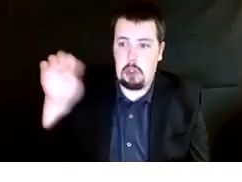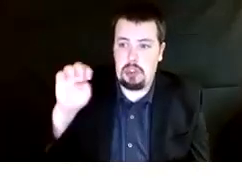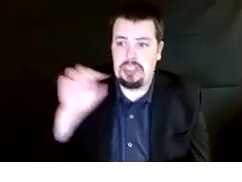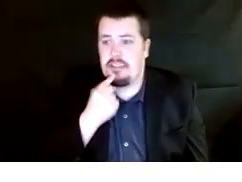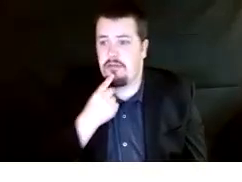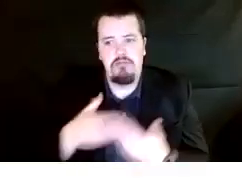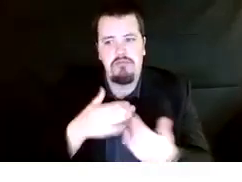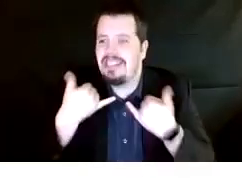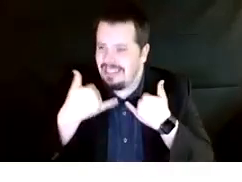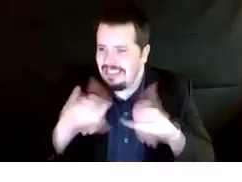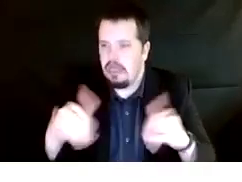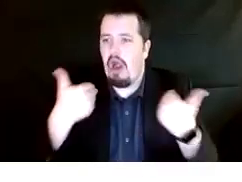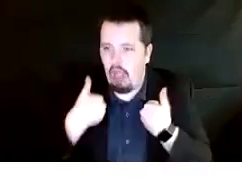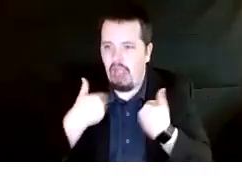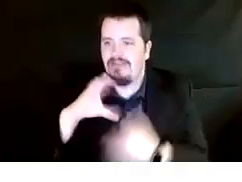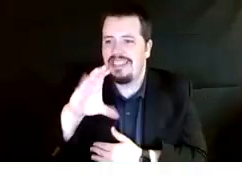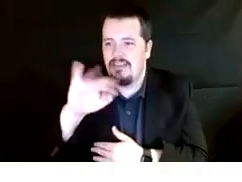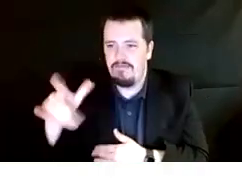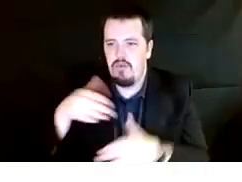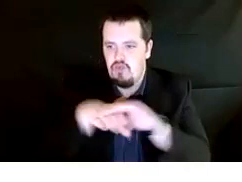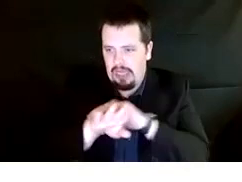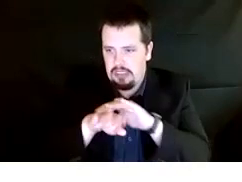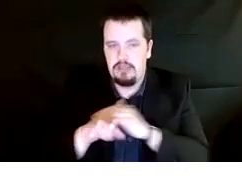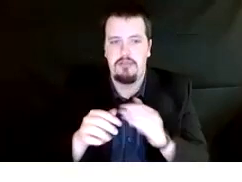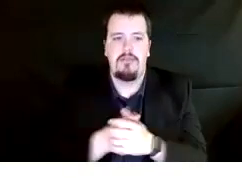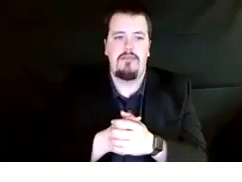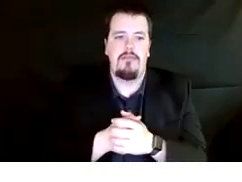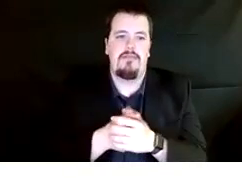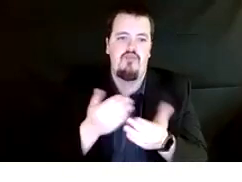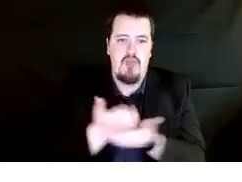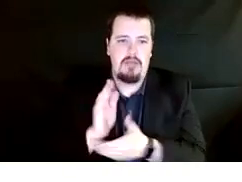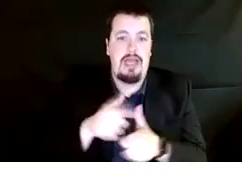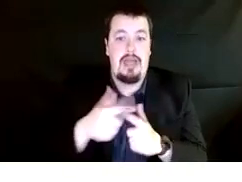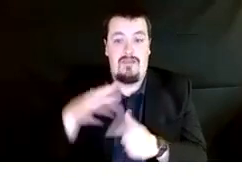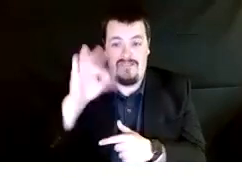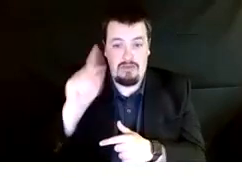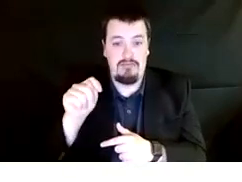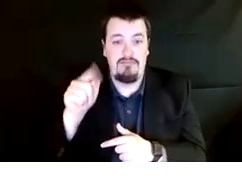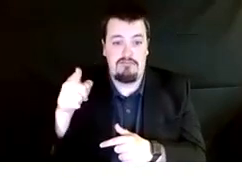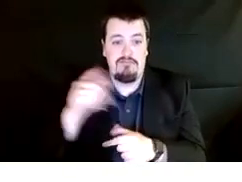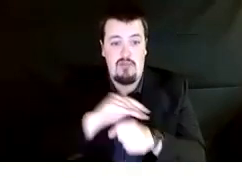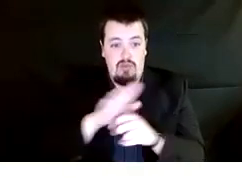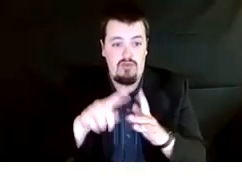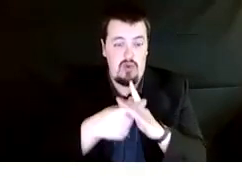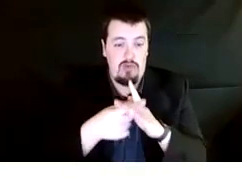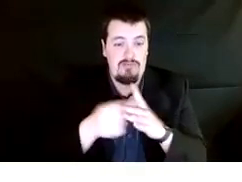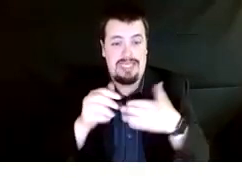we have found out as COVID started that the guidance was discriminatory